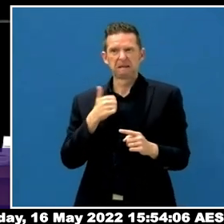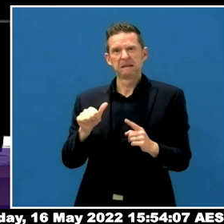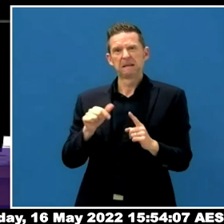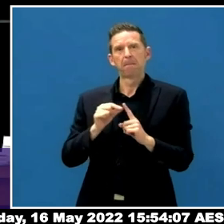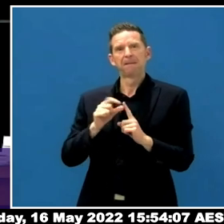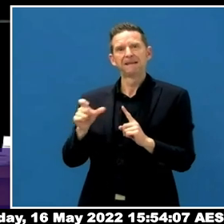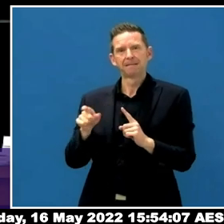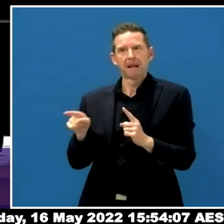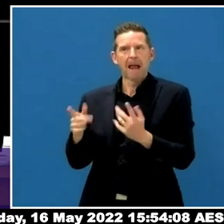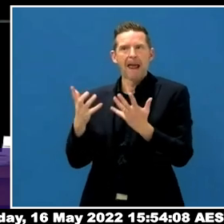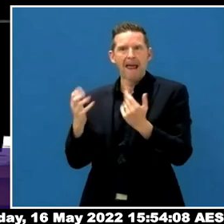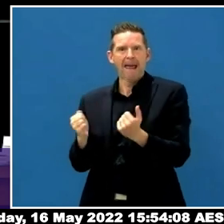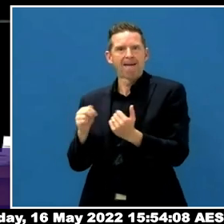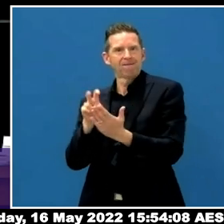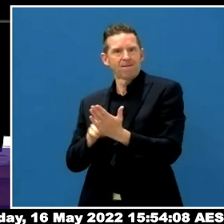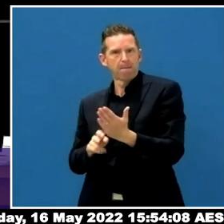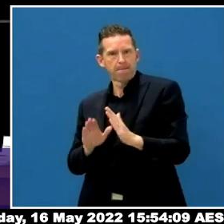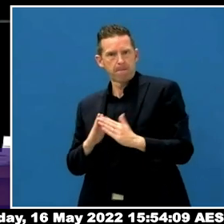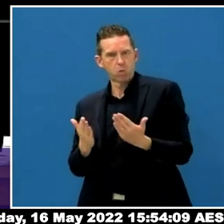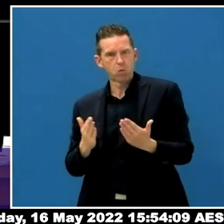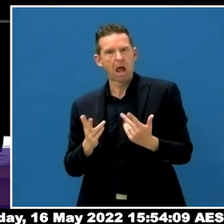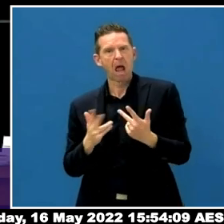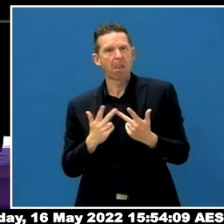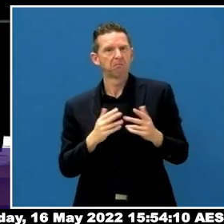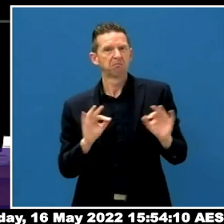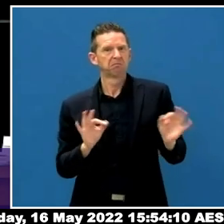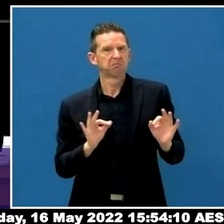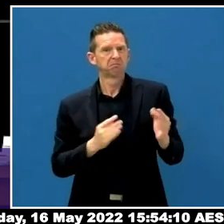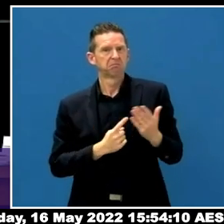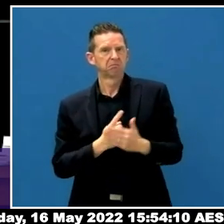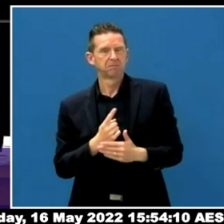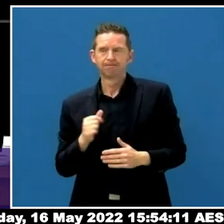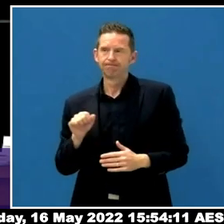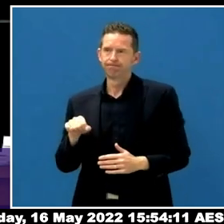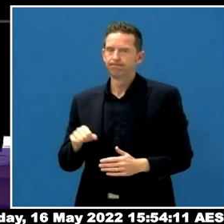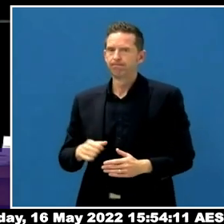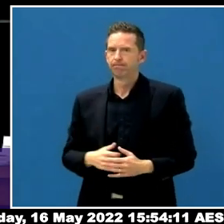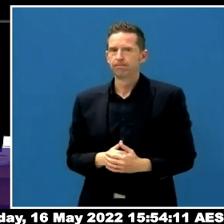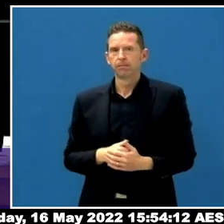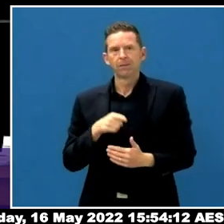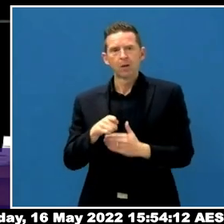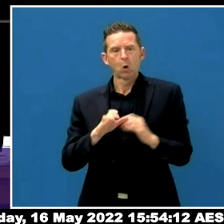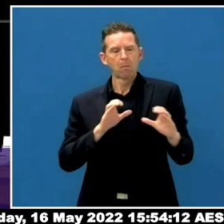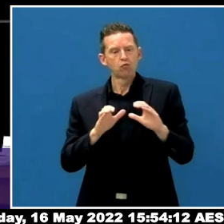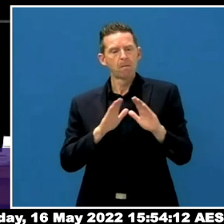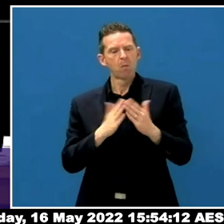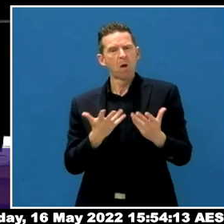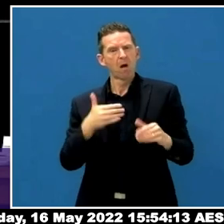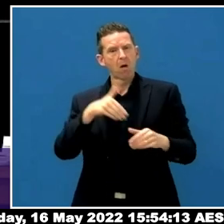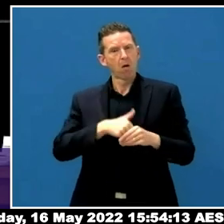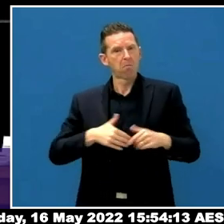Did the communication book live in Toby's backpack or how did it - Yes. MR FOGARTY: Come back and forth?